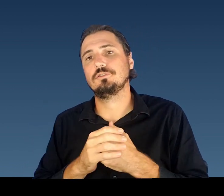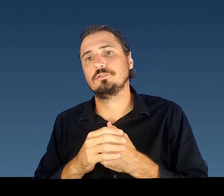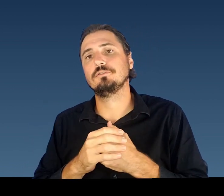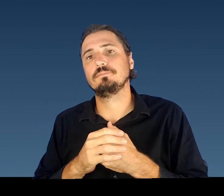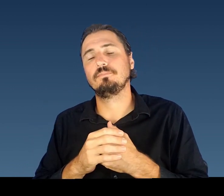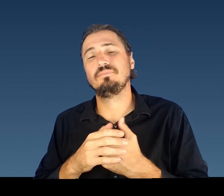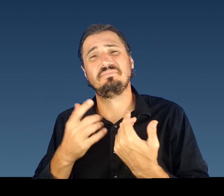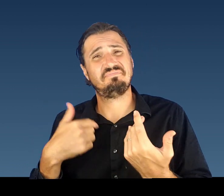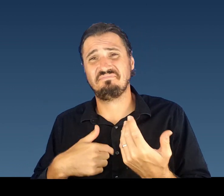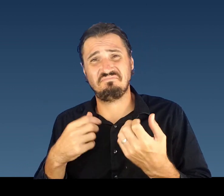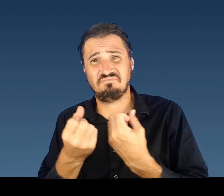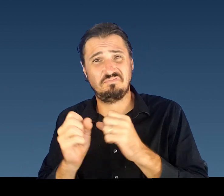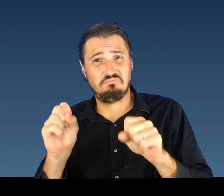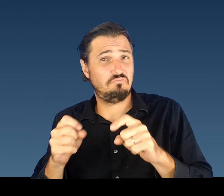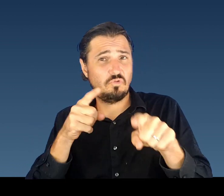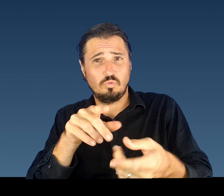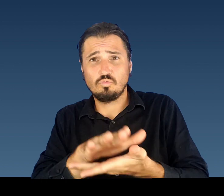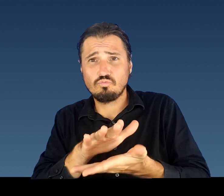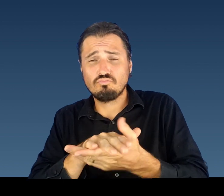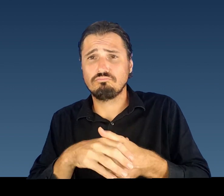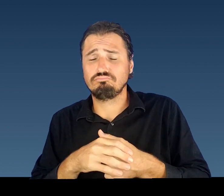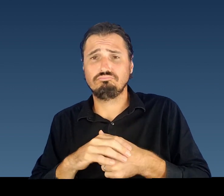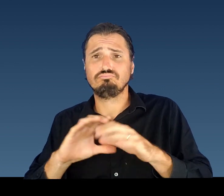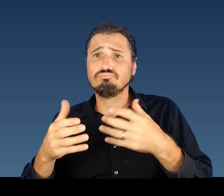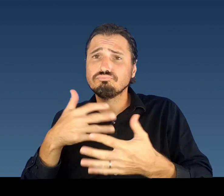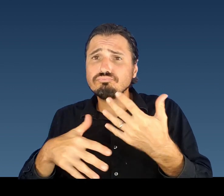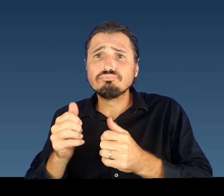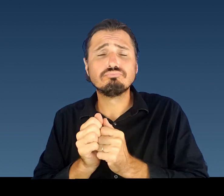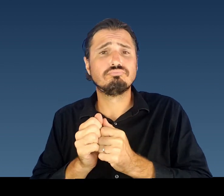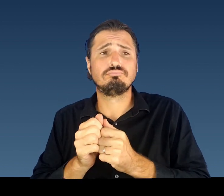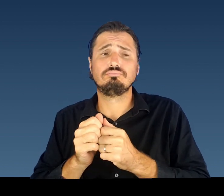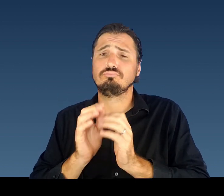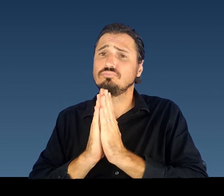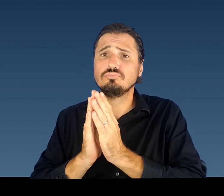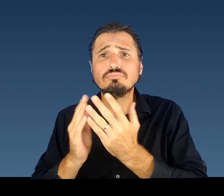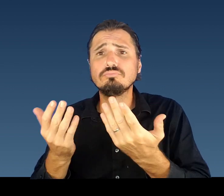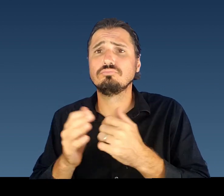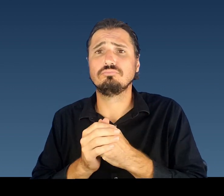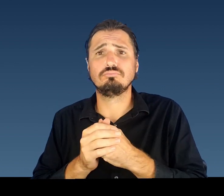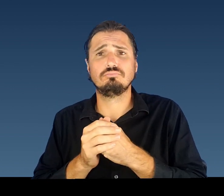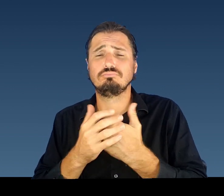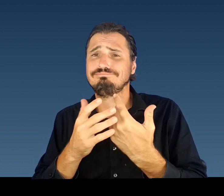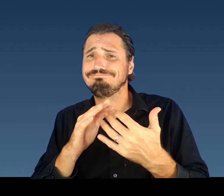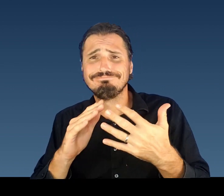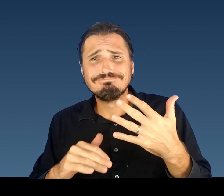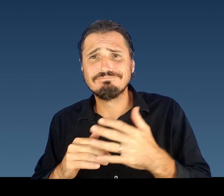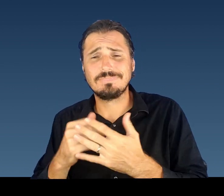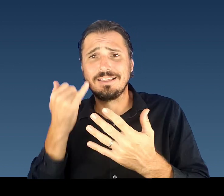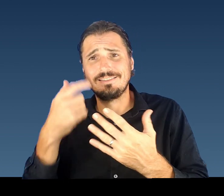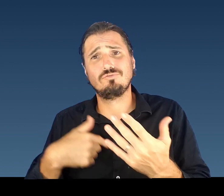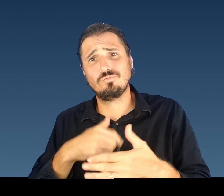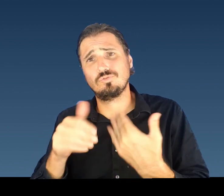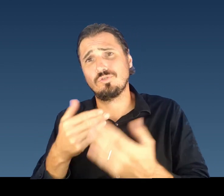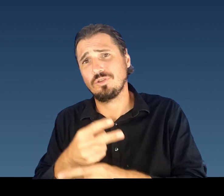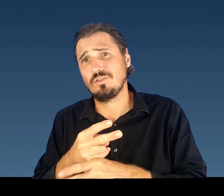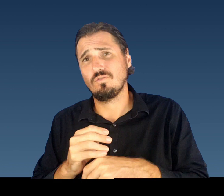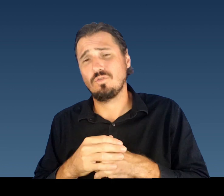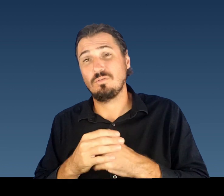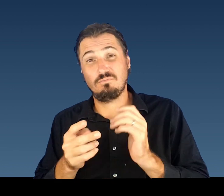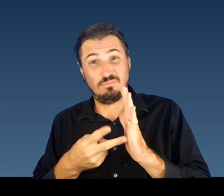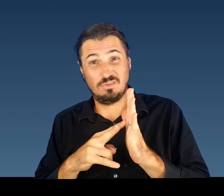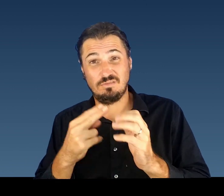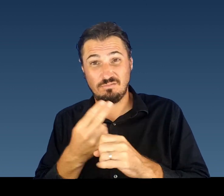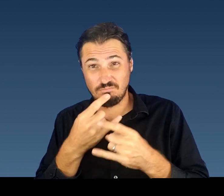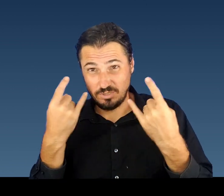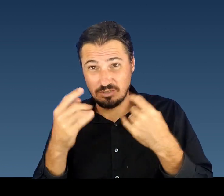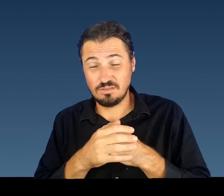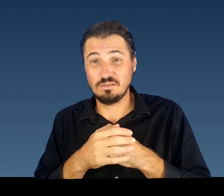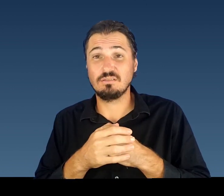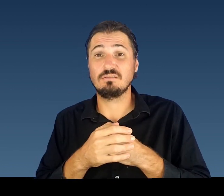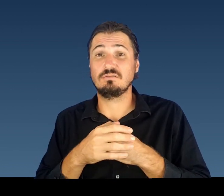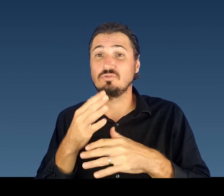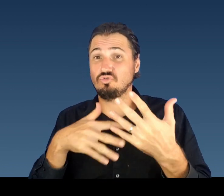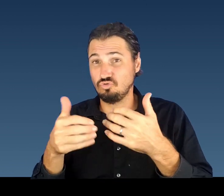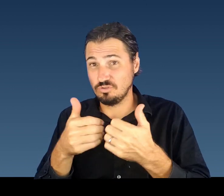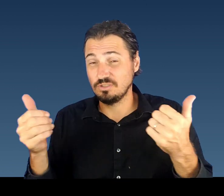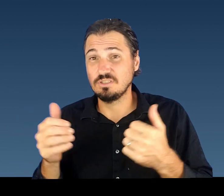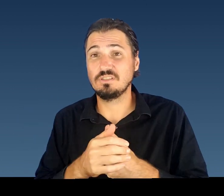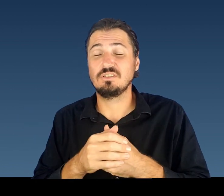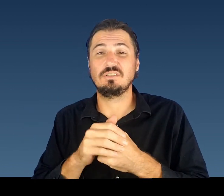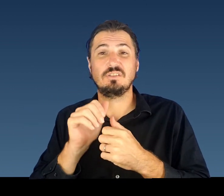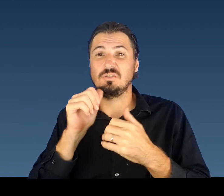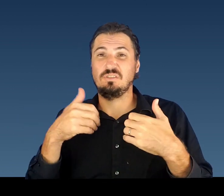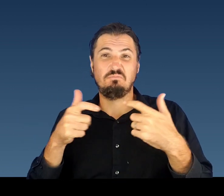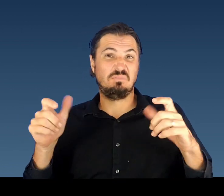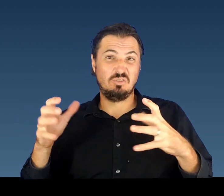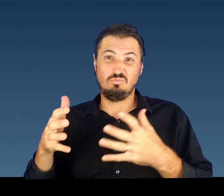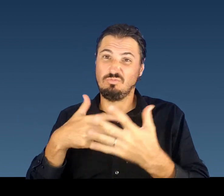cases and close contacts are identified and isolated, quarantined, and/or tested as needed. Both of these clusters are likely to continue growing in the coming days